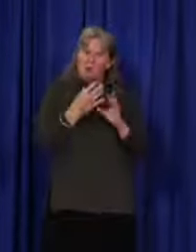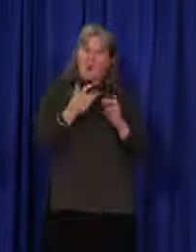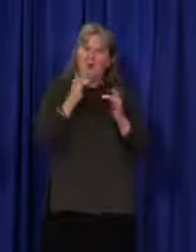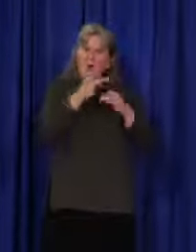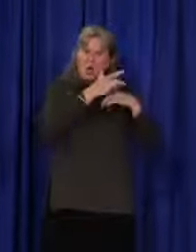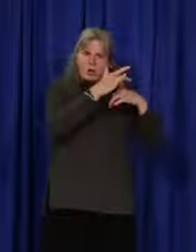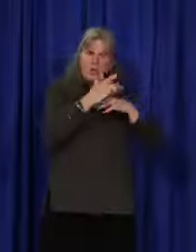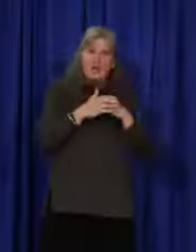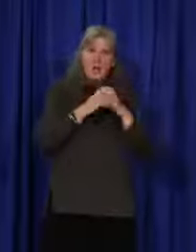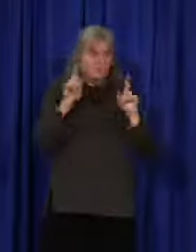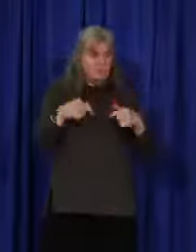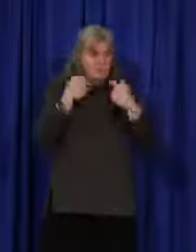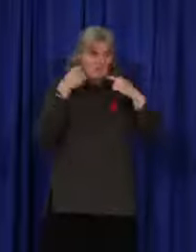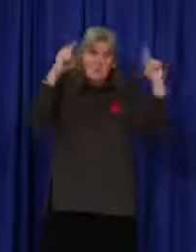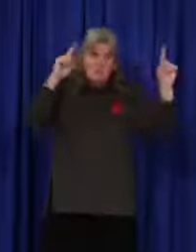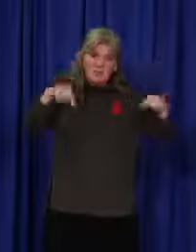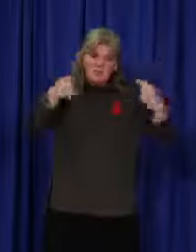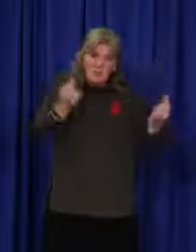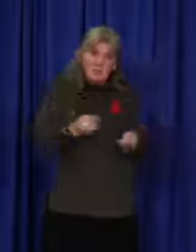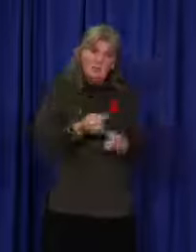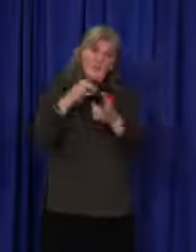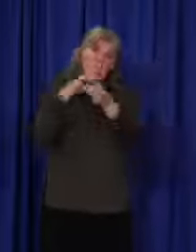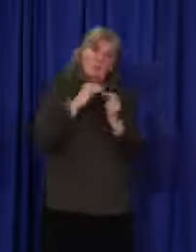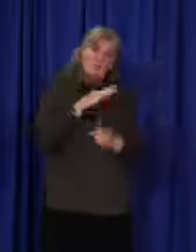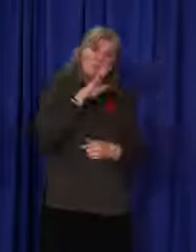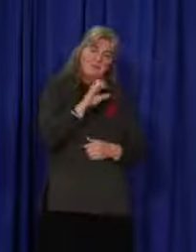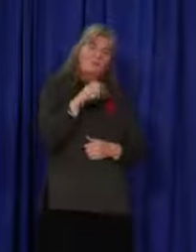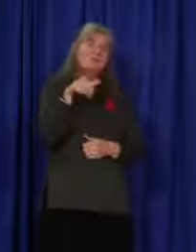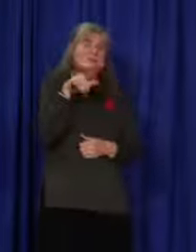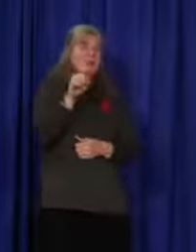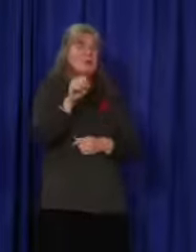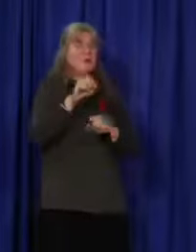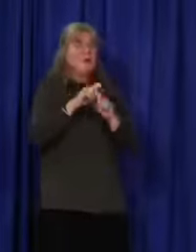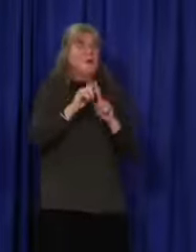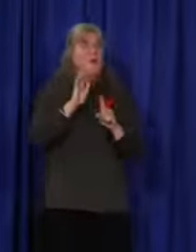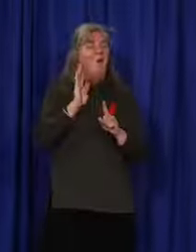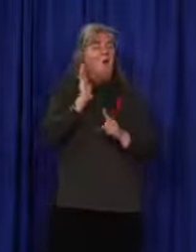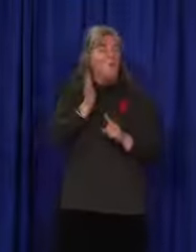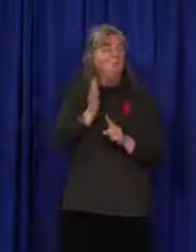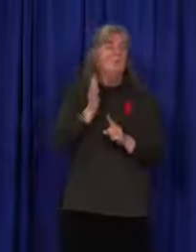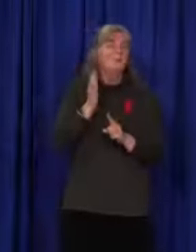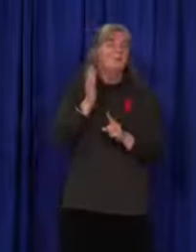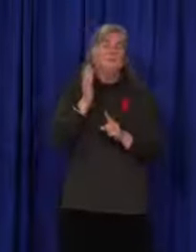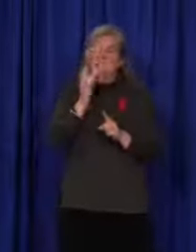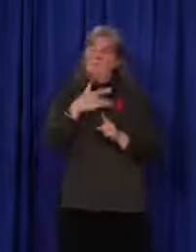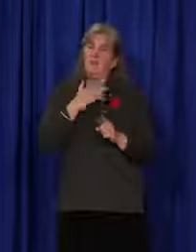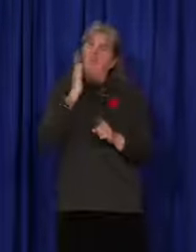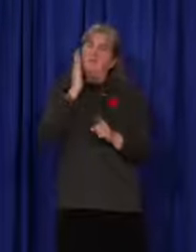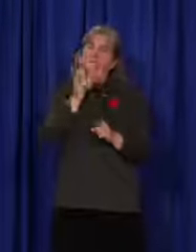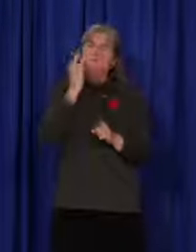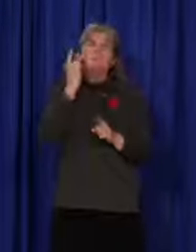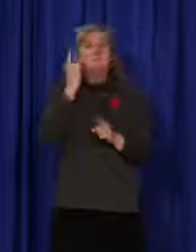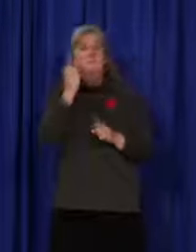criteria, do call and get tested. Staying away from others while sick is a critical part of our